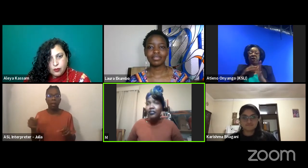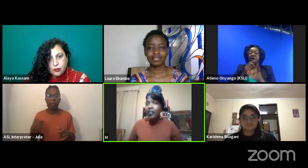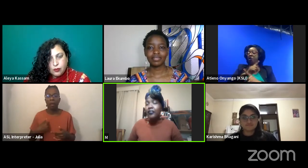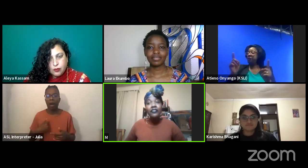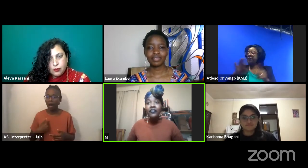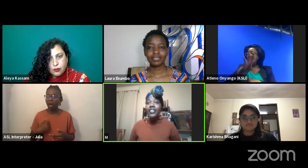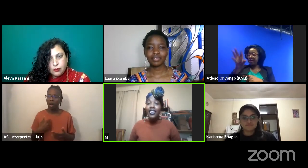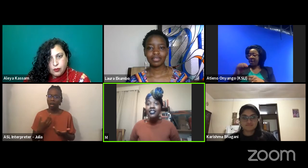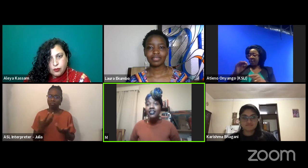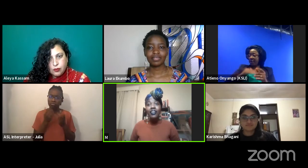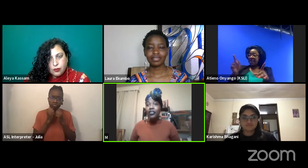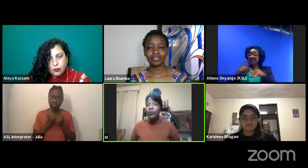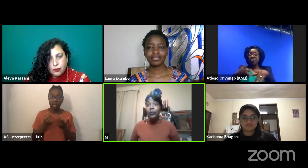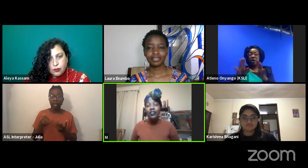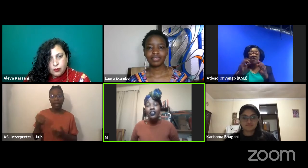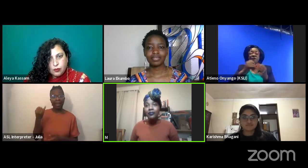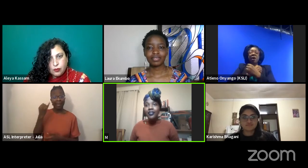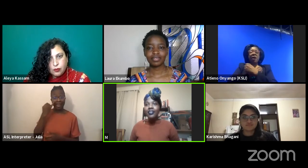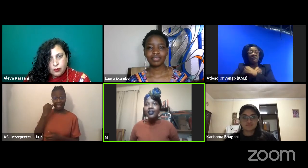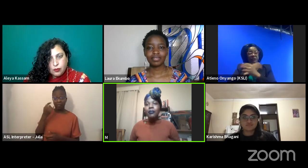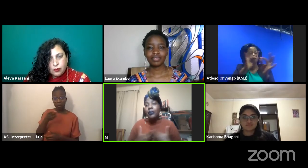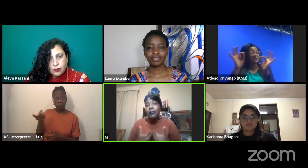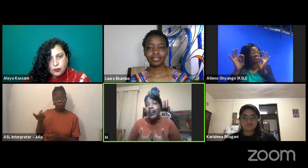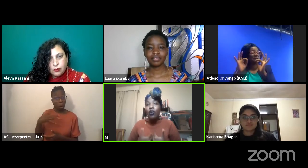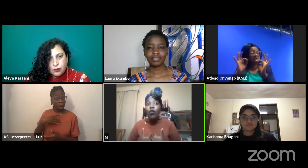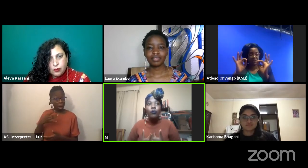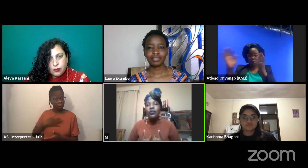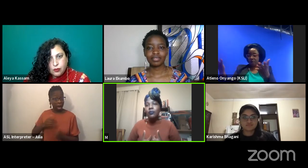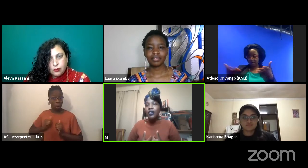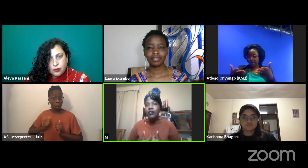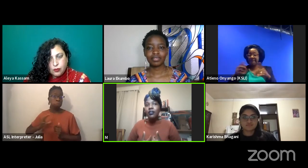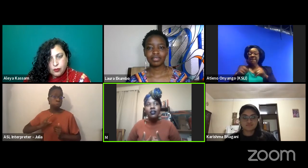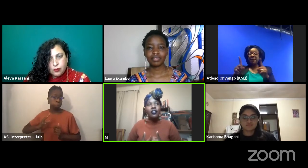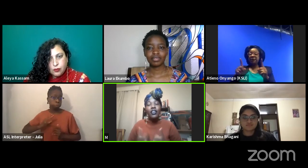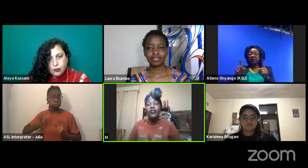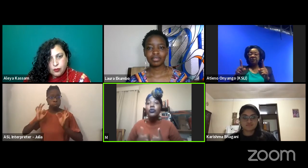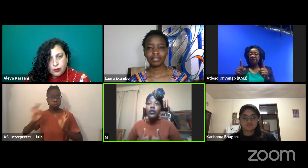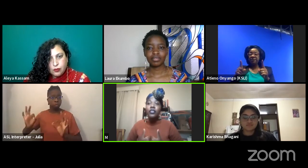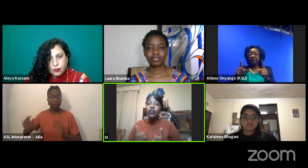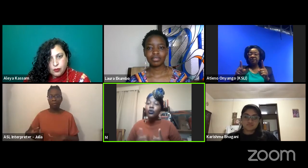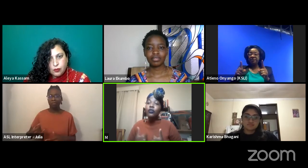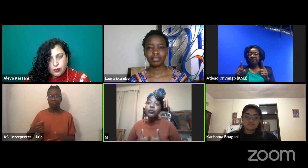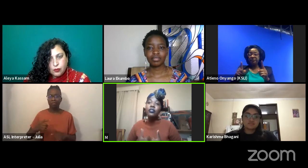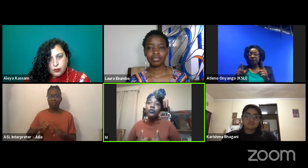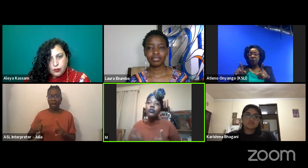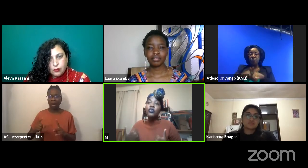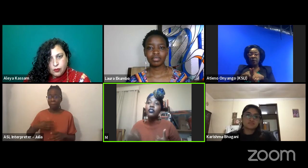if you love it fantastic and you're welcome. But my hope is to make, even with Brazen, the goal of the Brazen universe